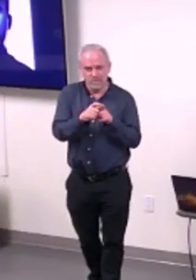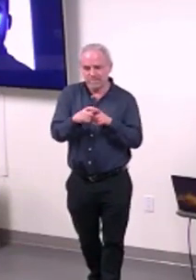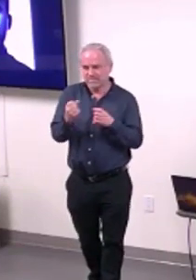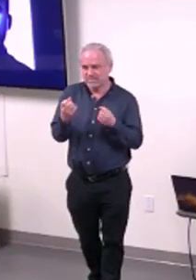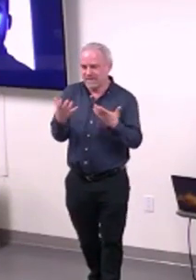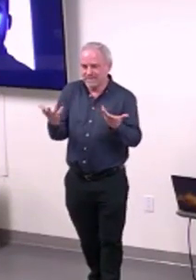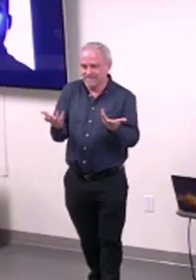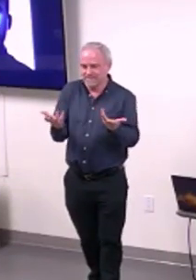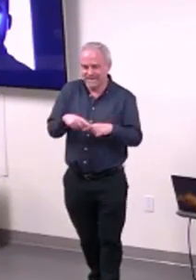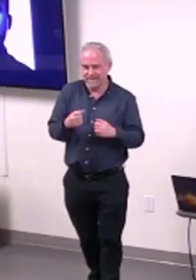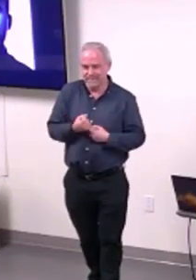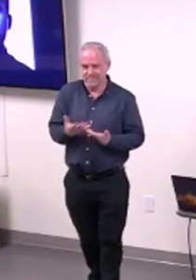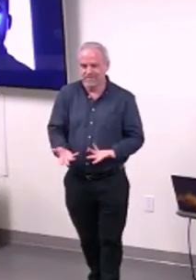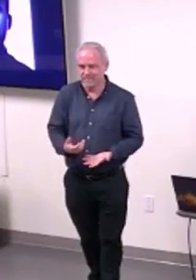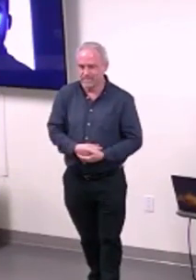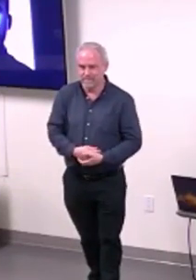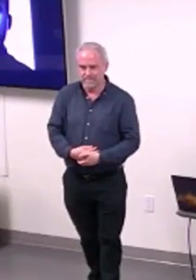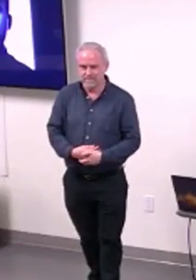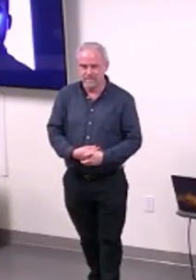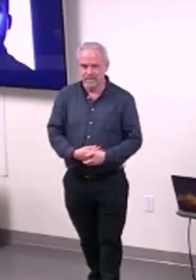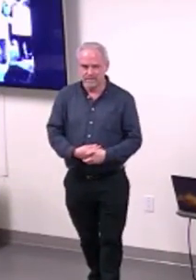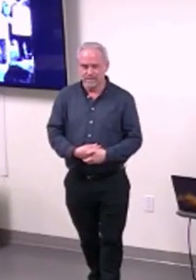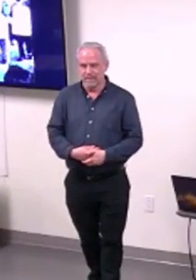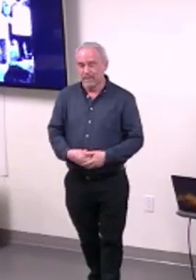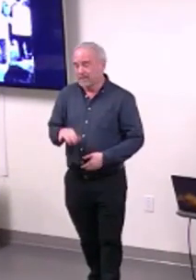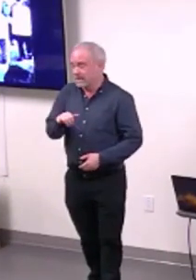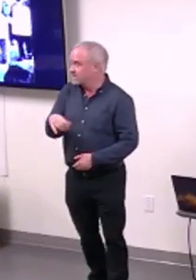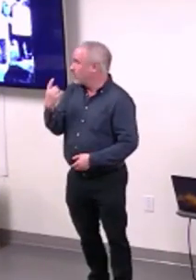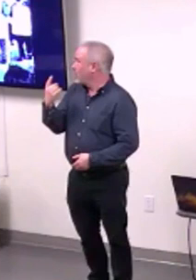So that's so one way that one of our folks put it.